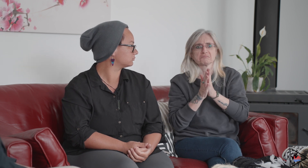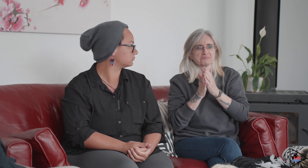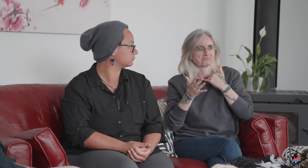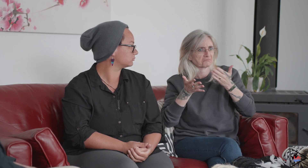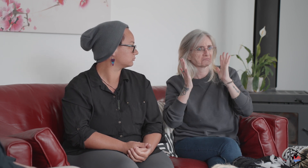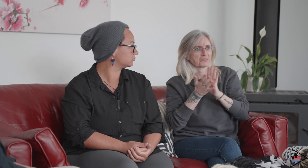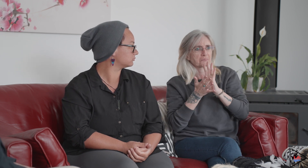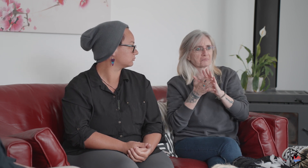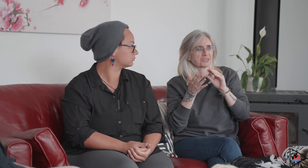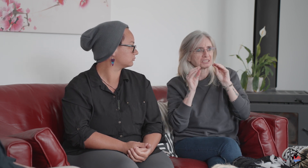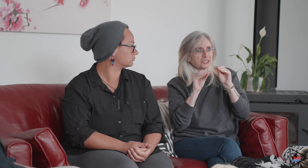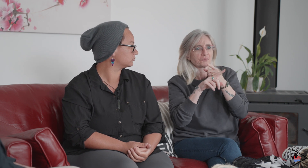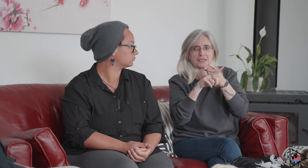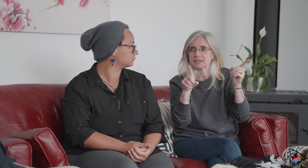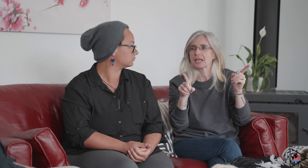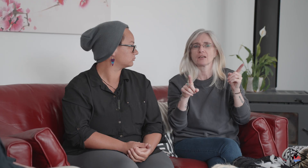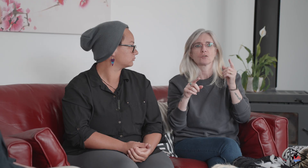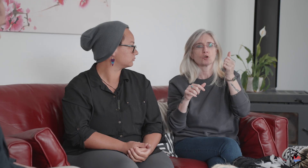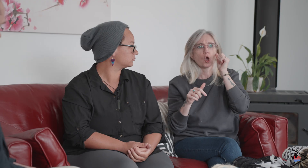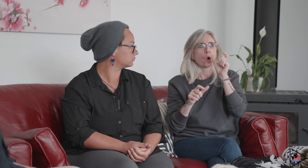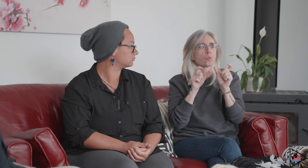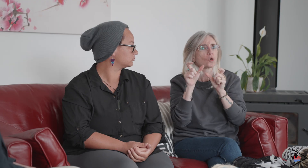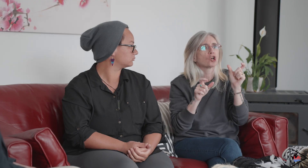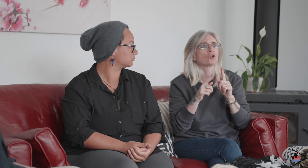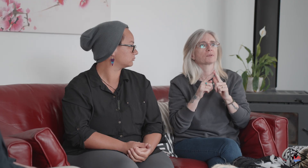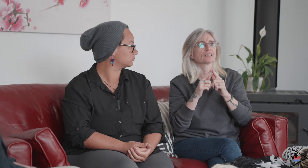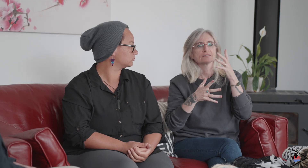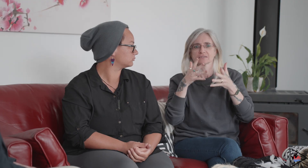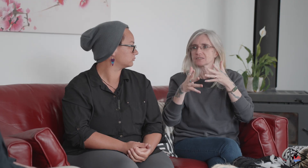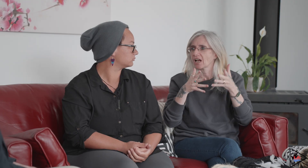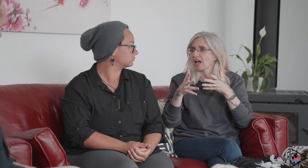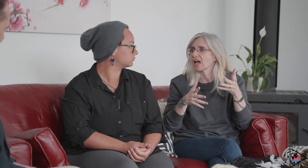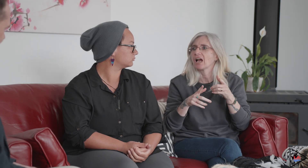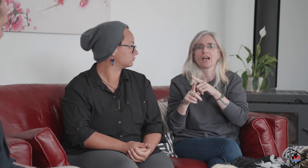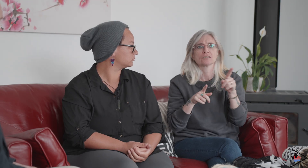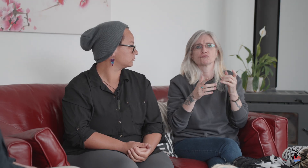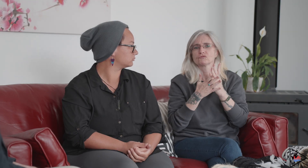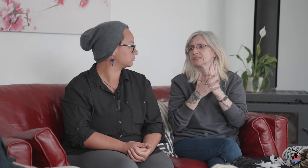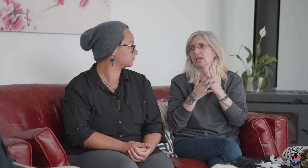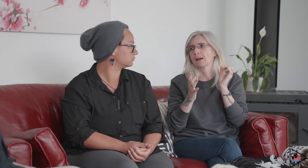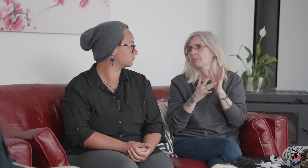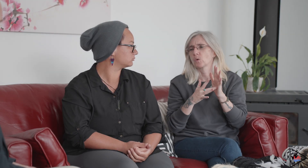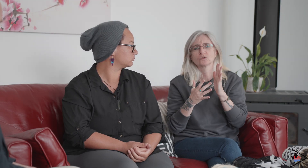who are keen. Yep. I want to help. I want to get involved. I want to learn new signs and concepts.